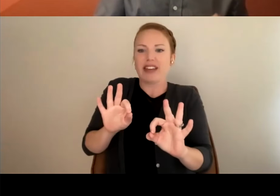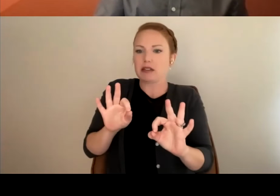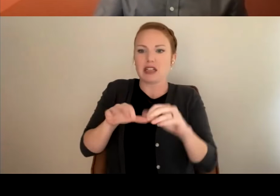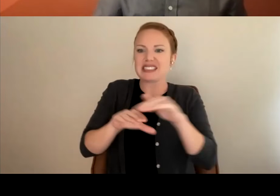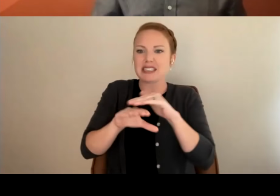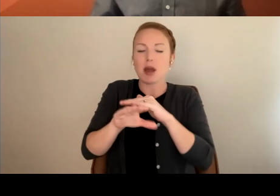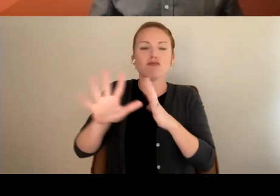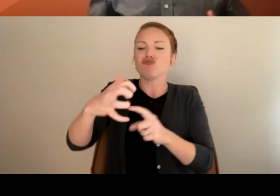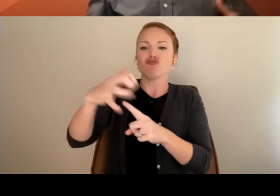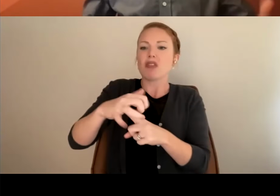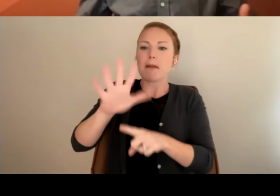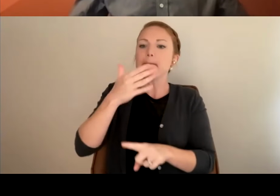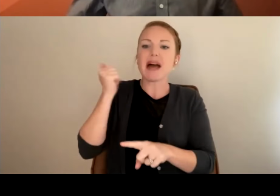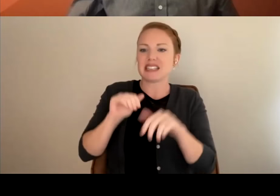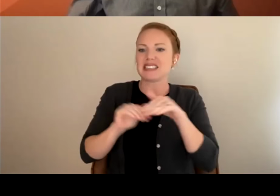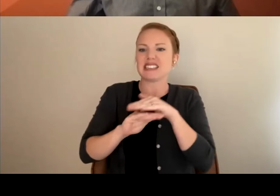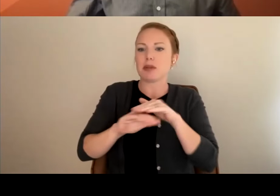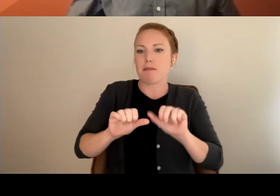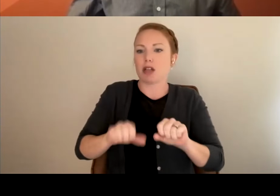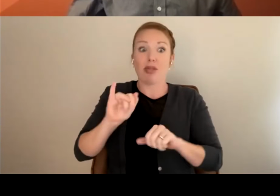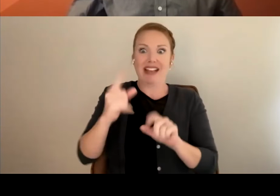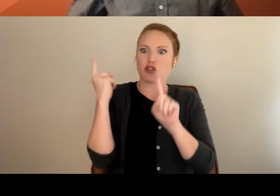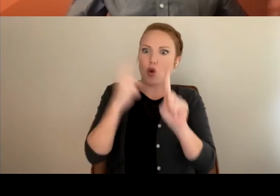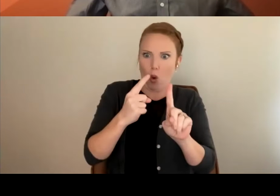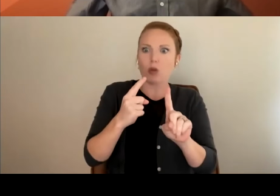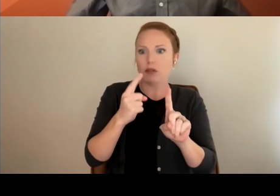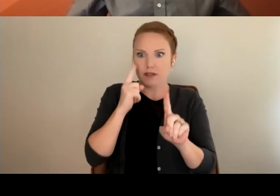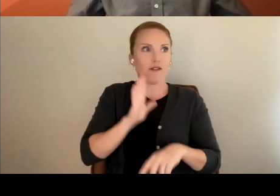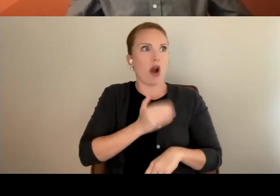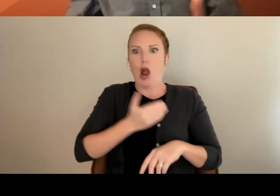Excellent accessibility. It's the goal of where we would want to get. And as we go from